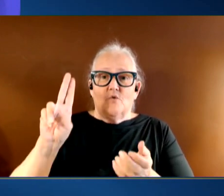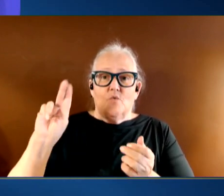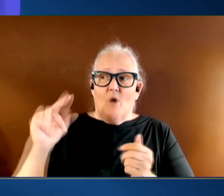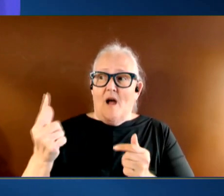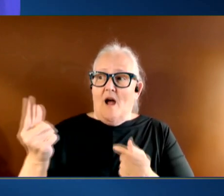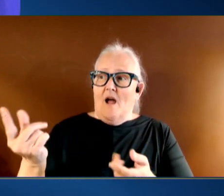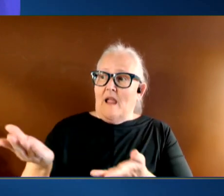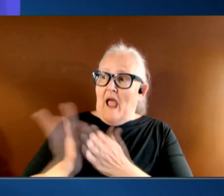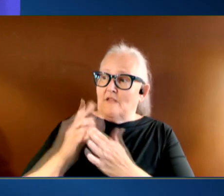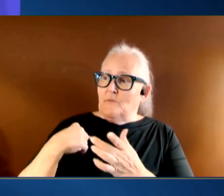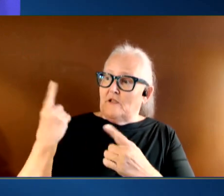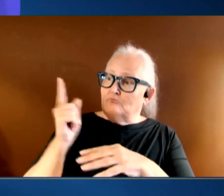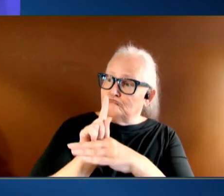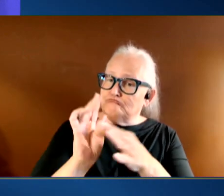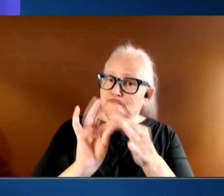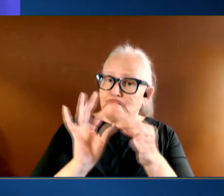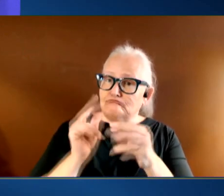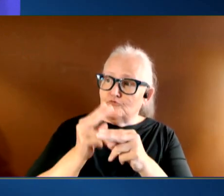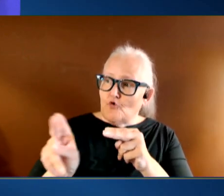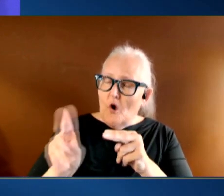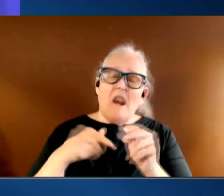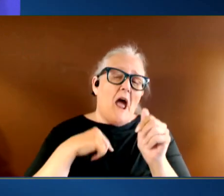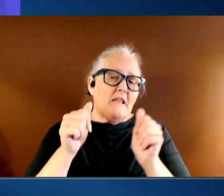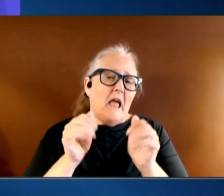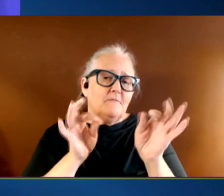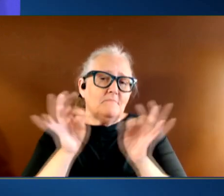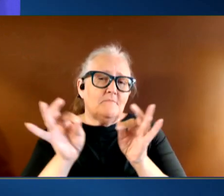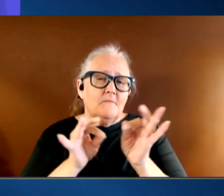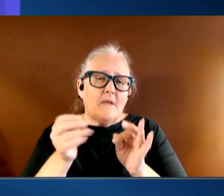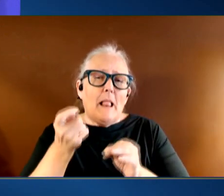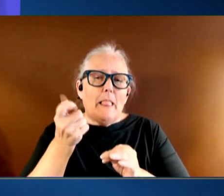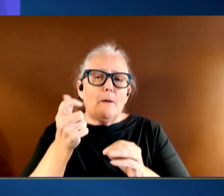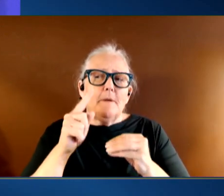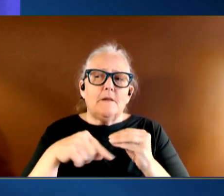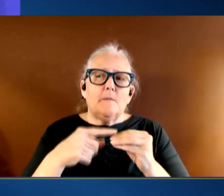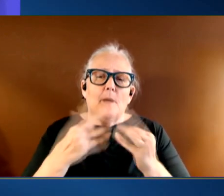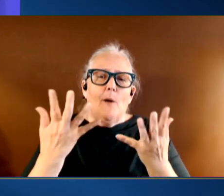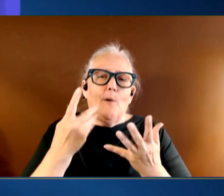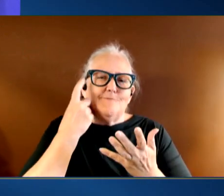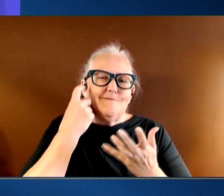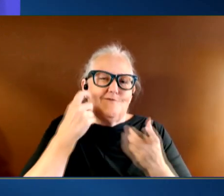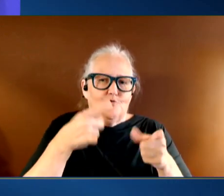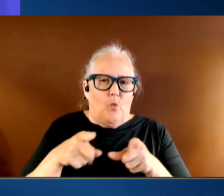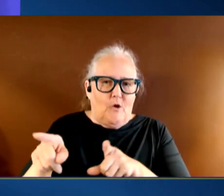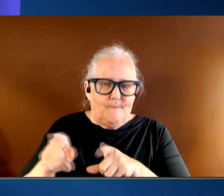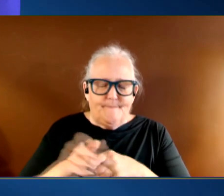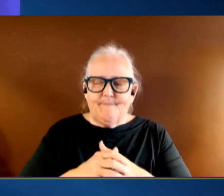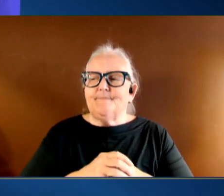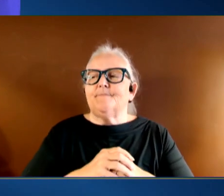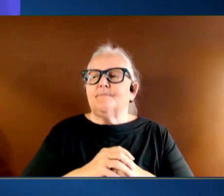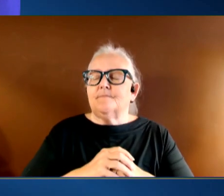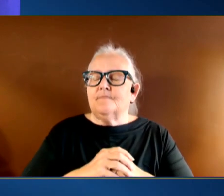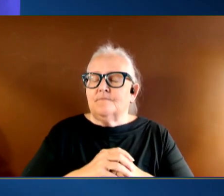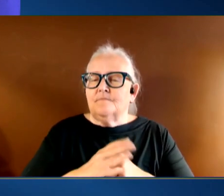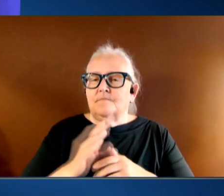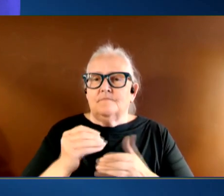tell you a bit about some of our recent work. I'm grateful for the collaboration that we've